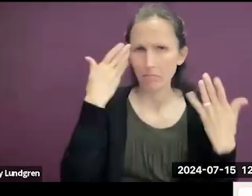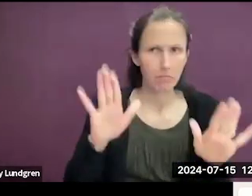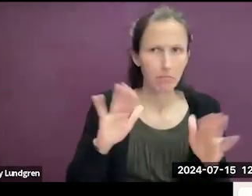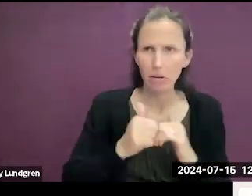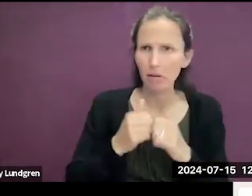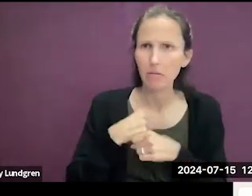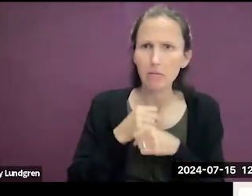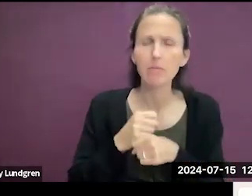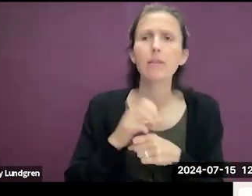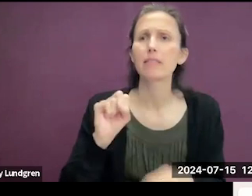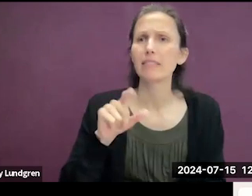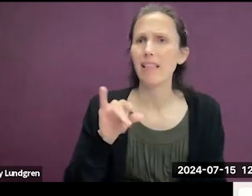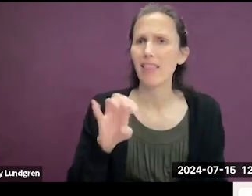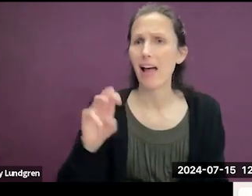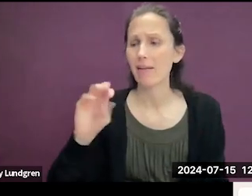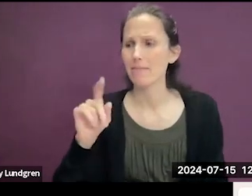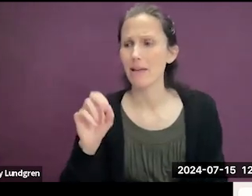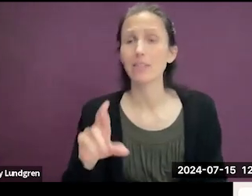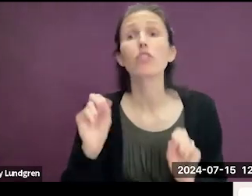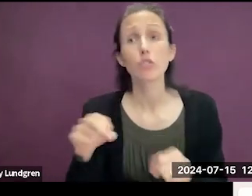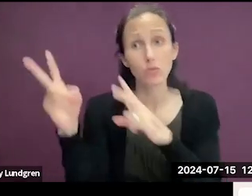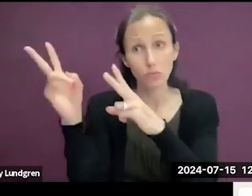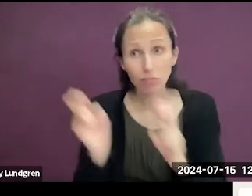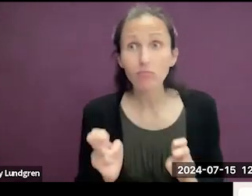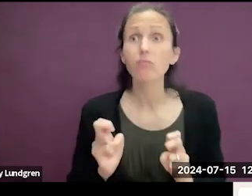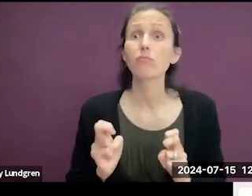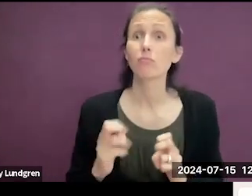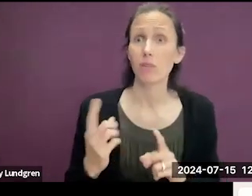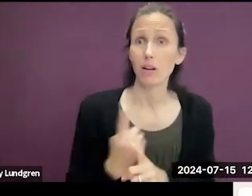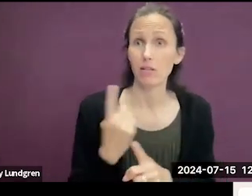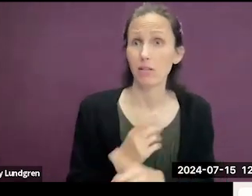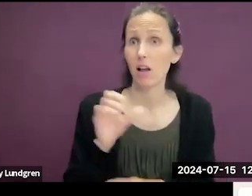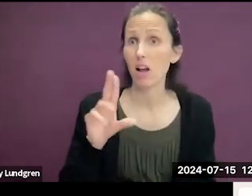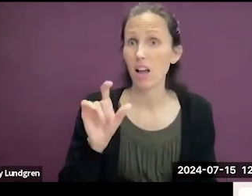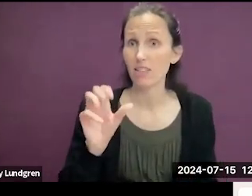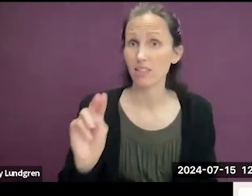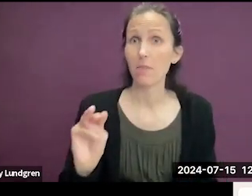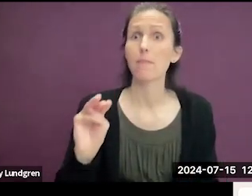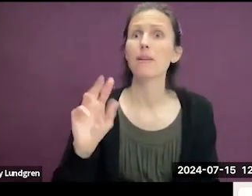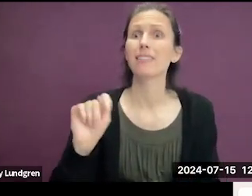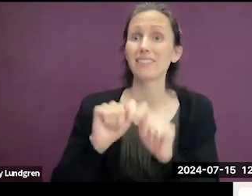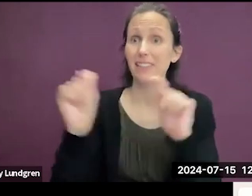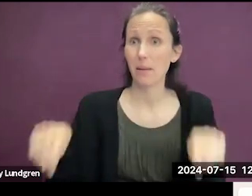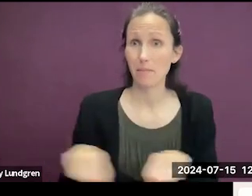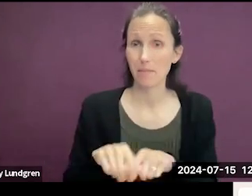You can download a customized template from the UM website, and then you'll be able to modify that to kind of fit your unit